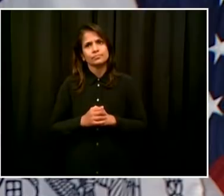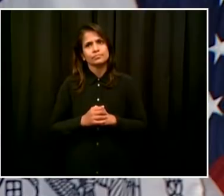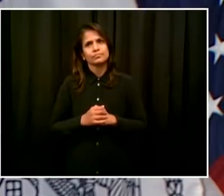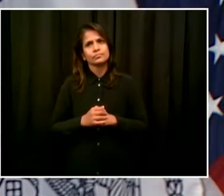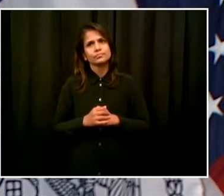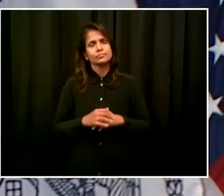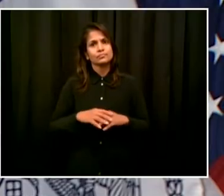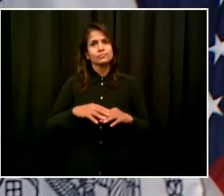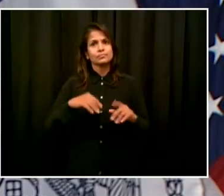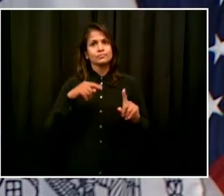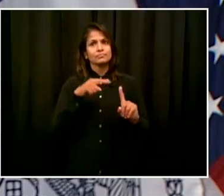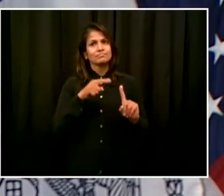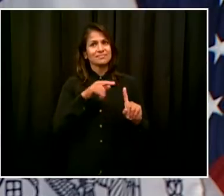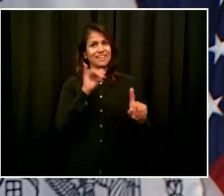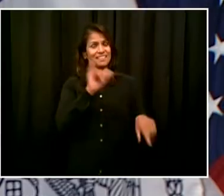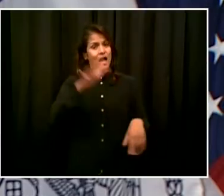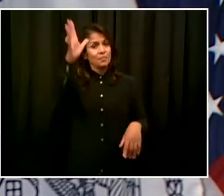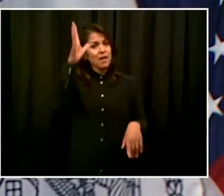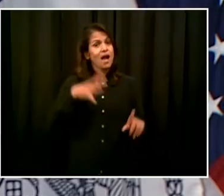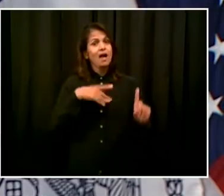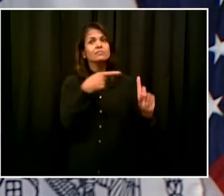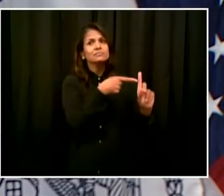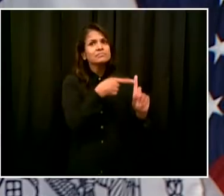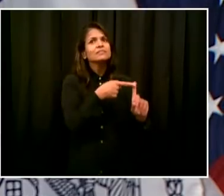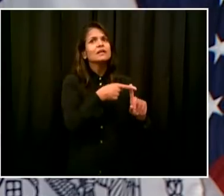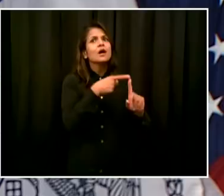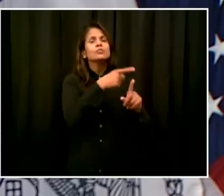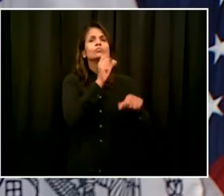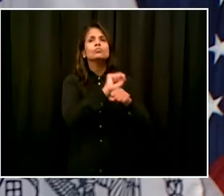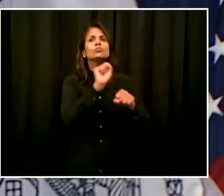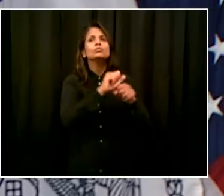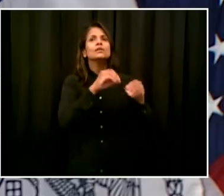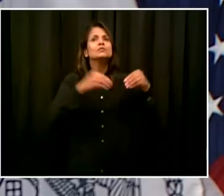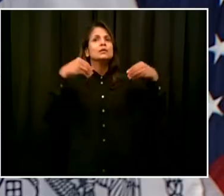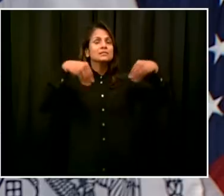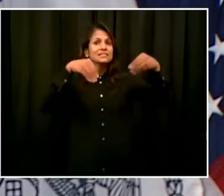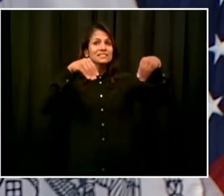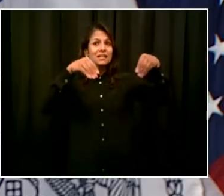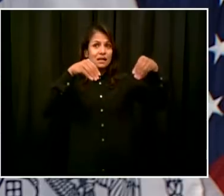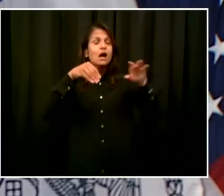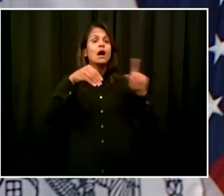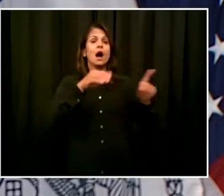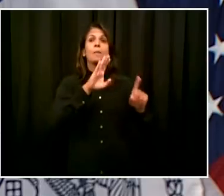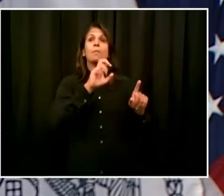ON LIVE THIS MORNING AND HE'S PLANNINGTO EMET WITH BODEGA